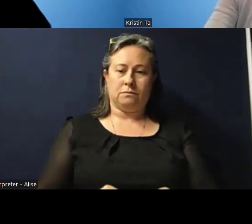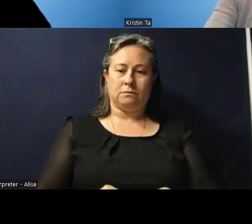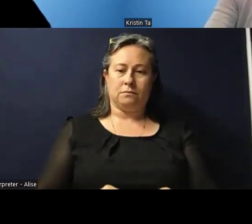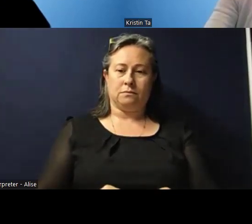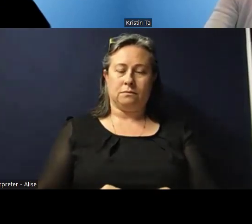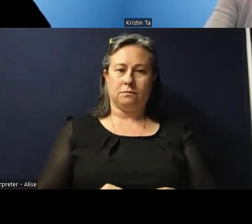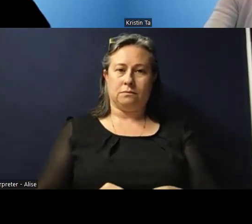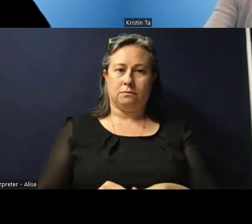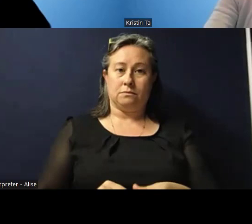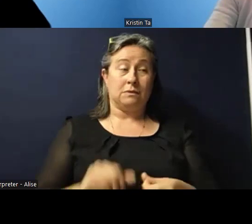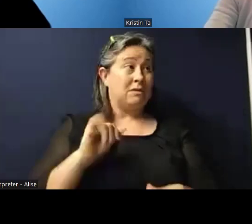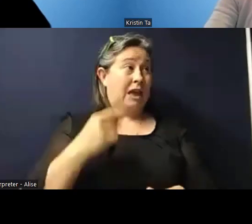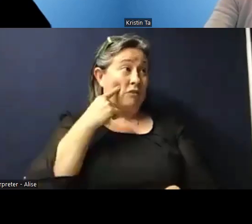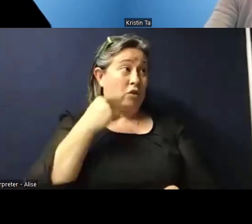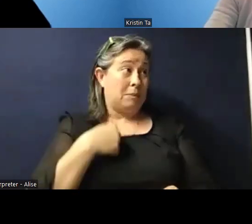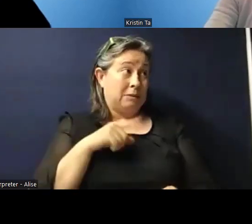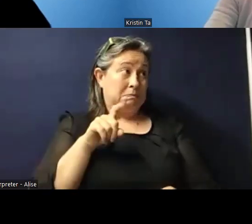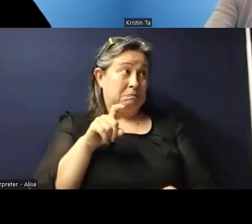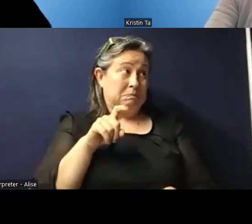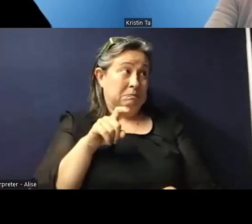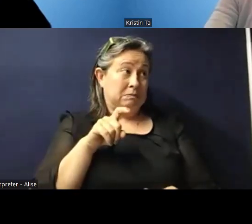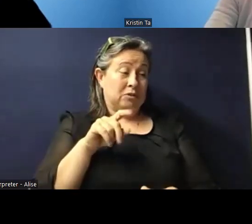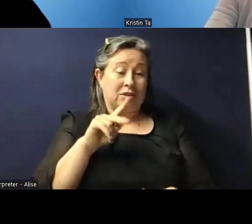Michelle Bulls: Is that for me or Ki-Cha, Kristin?